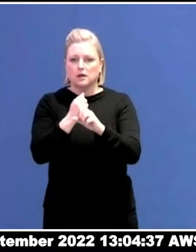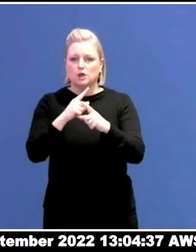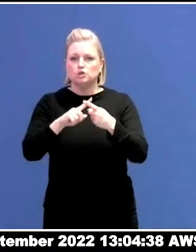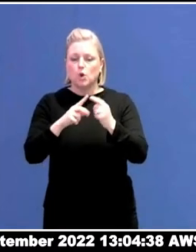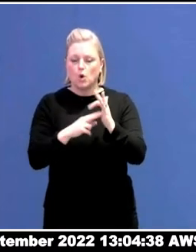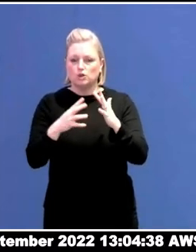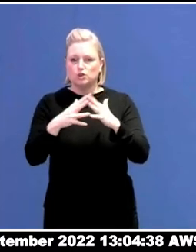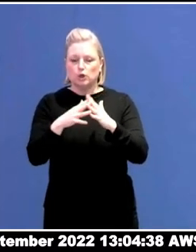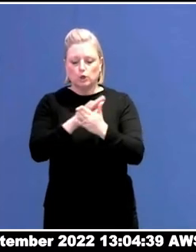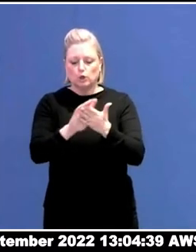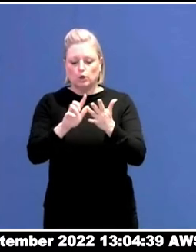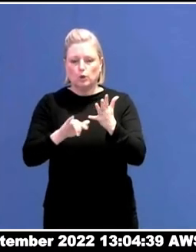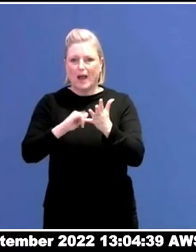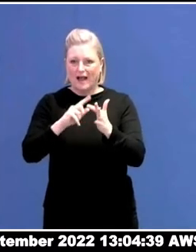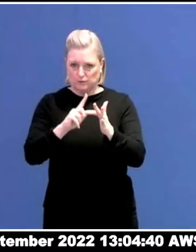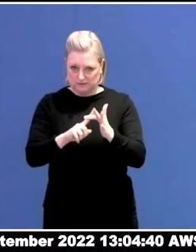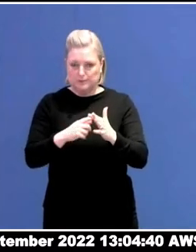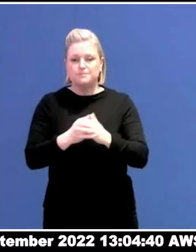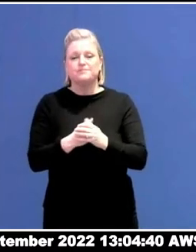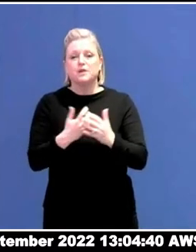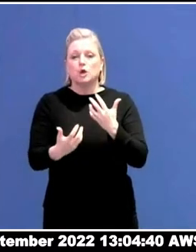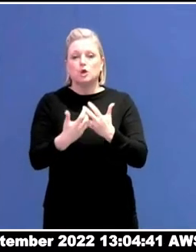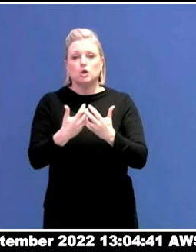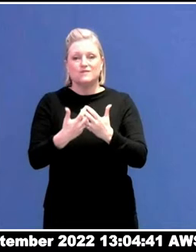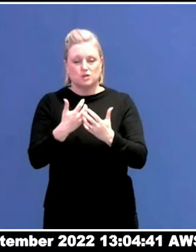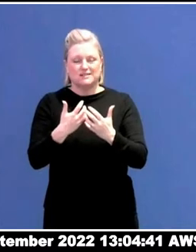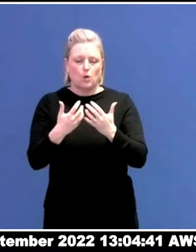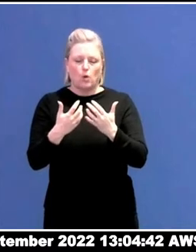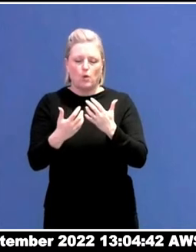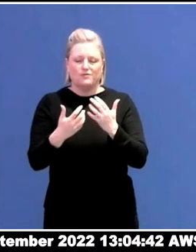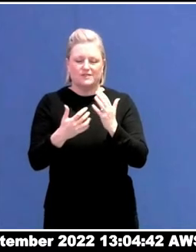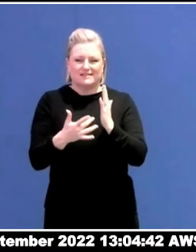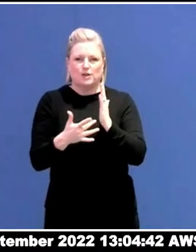University of Technology in Sydney and the Director and CEO of the National Justice